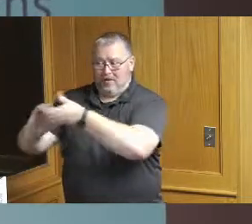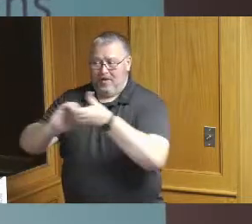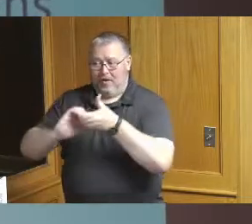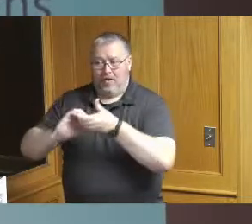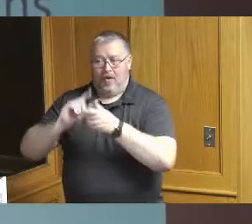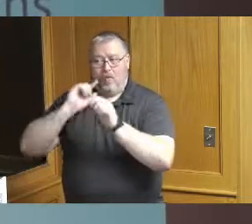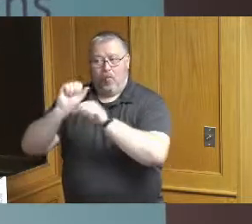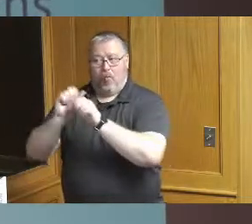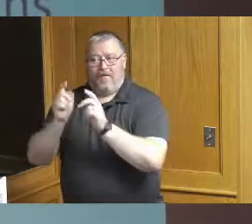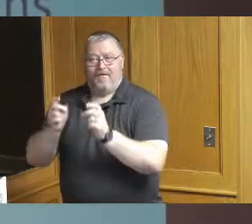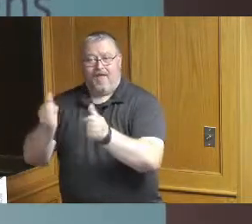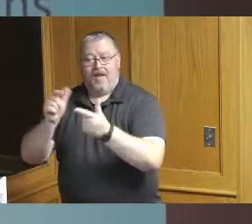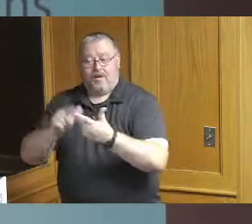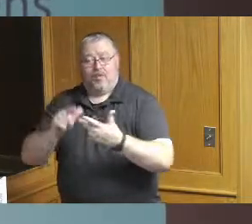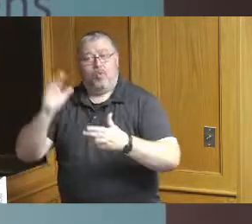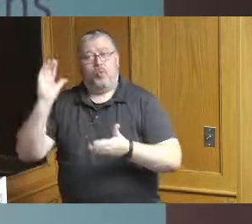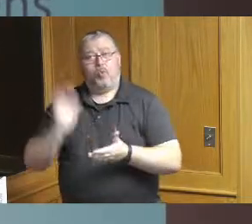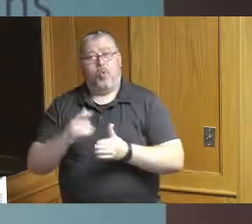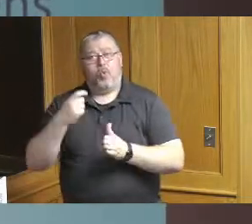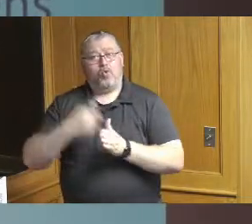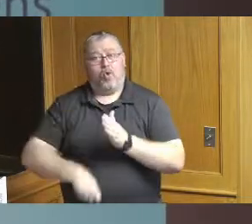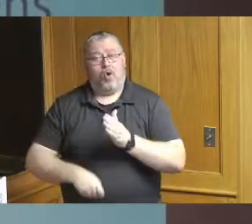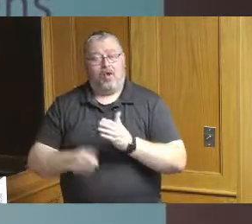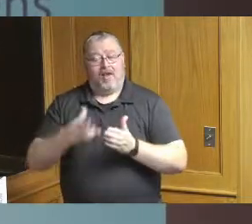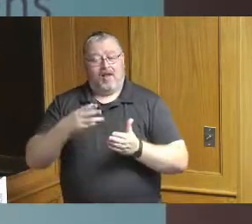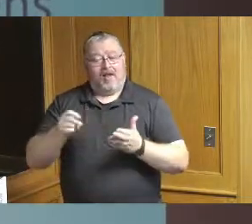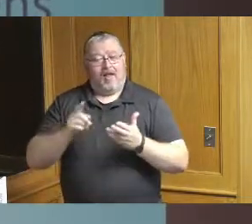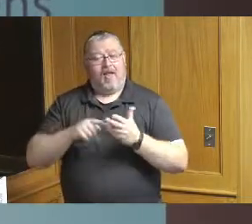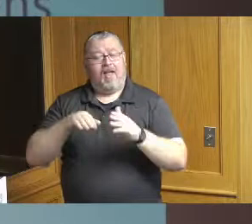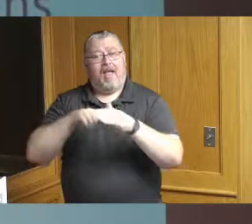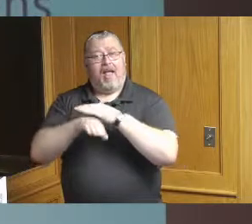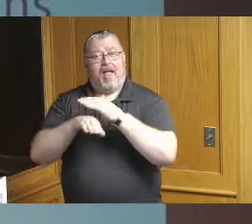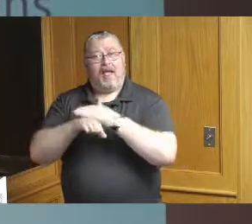reduce cost and improve access to garment and information